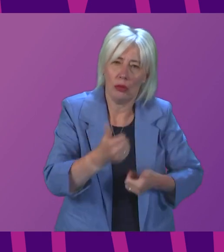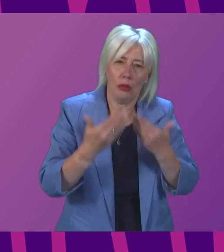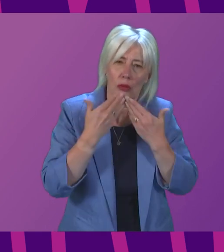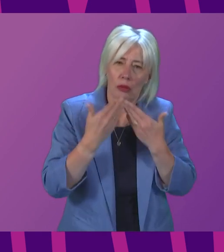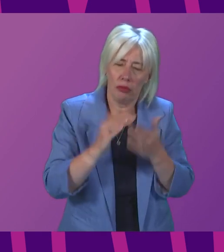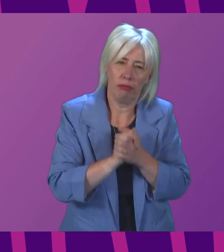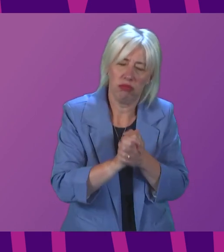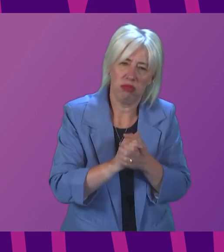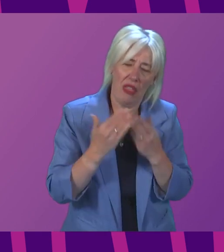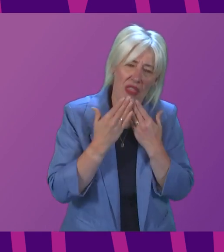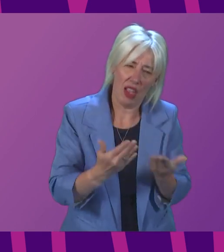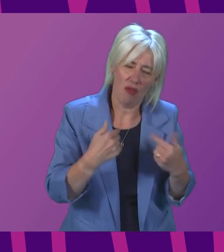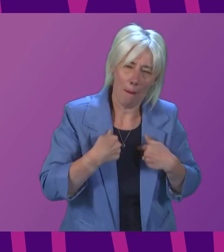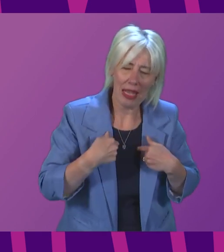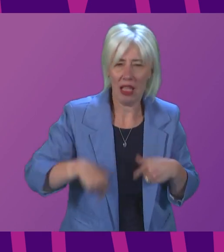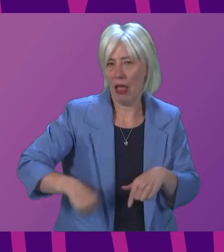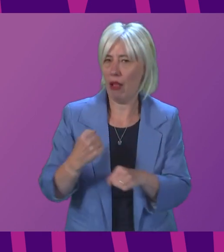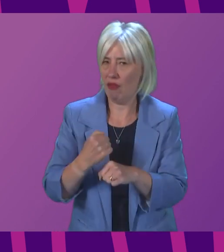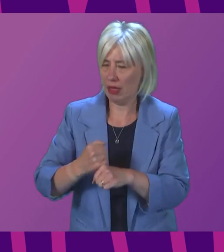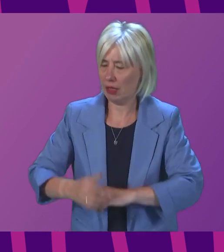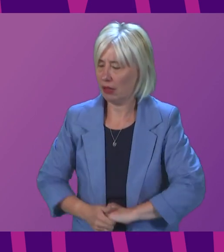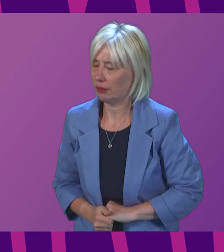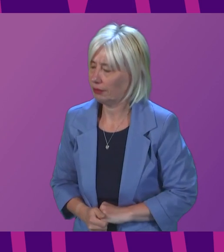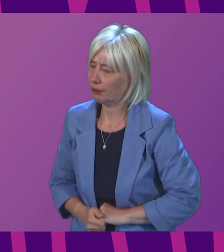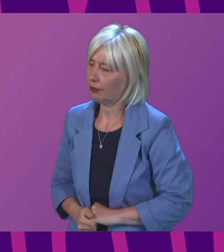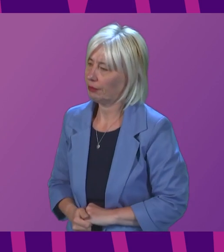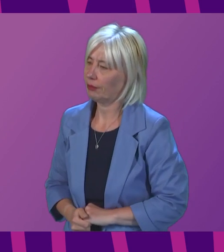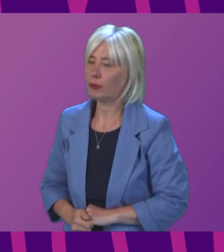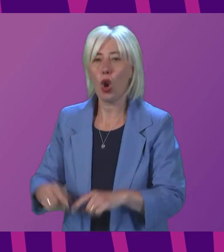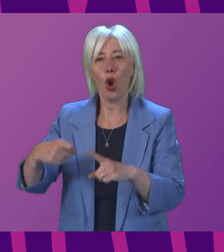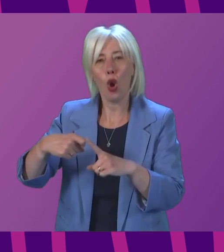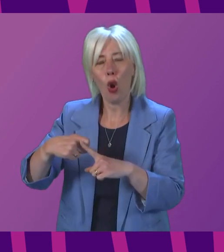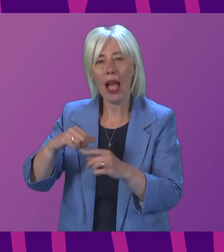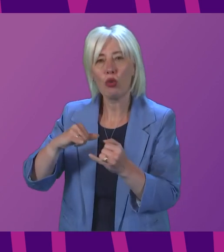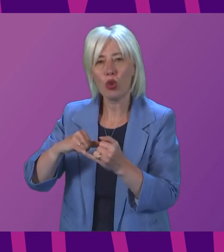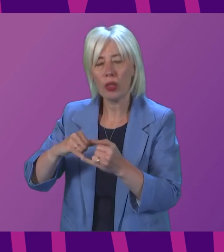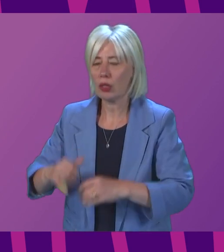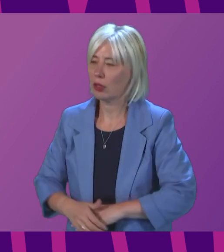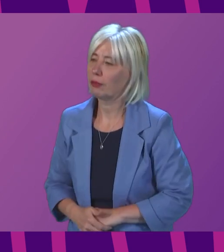and the Government’s deep gratitude.